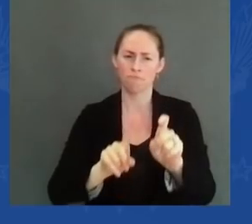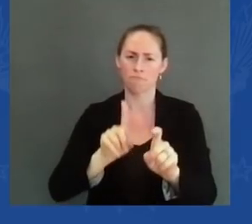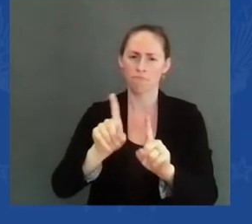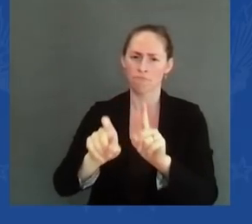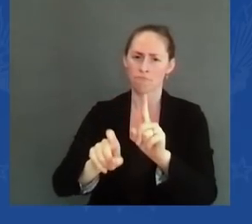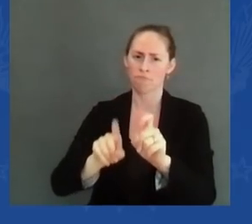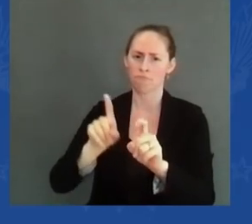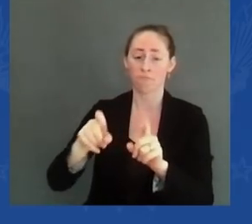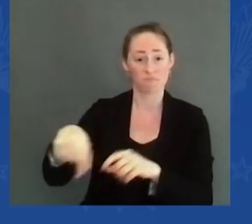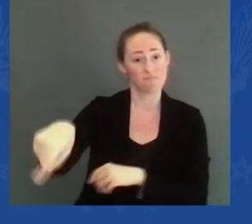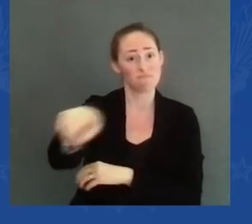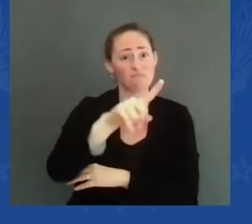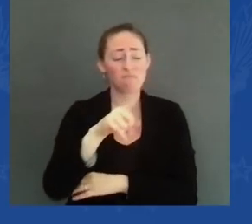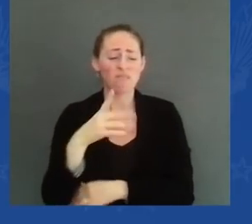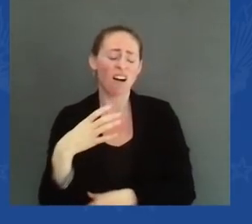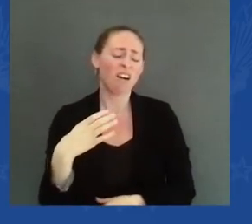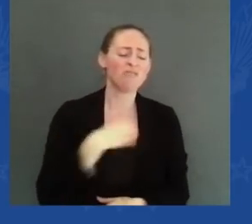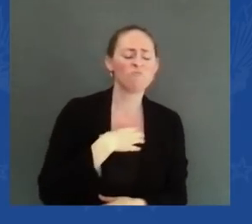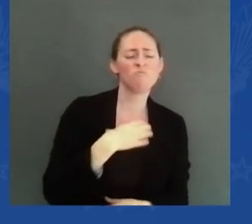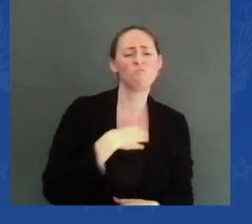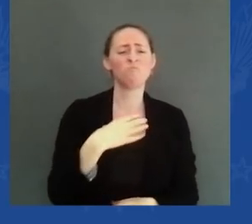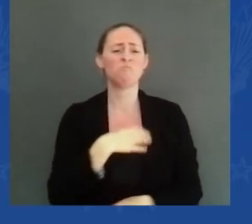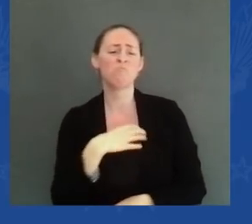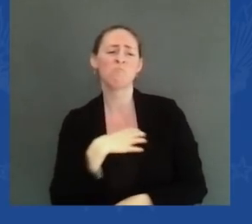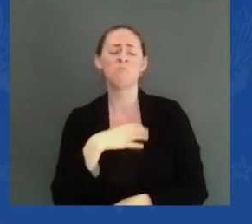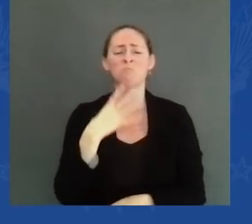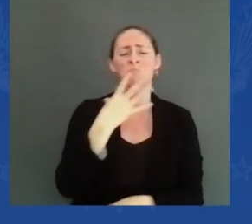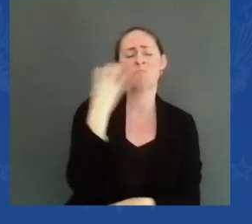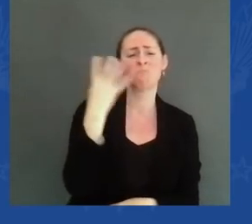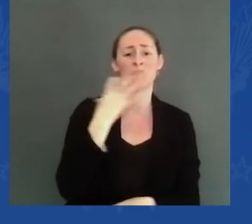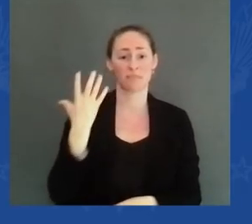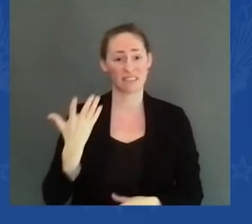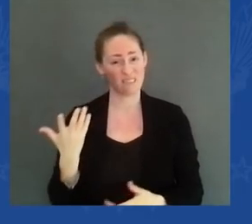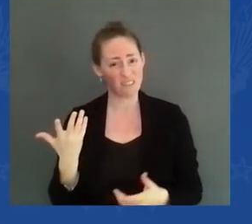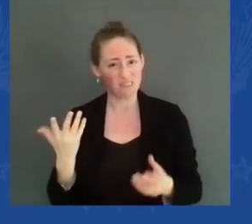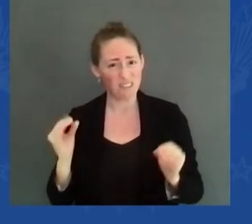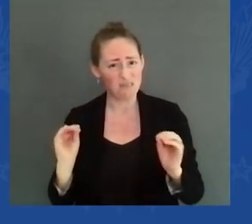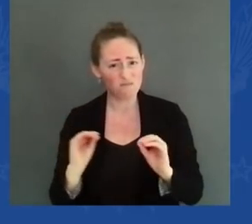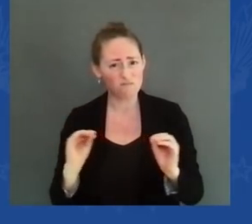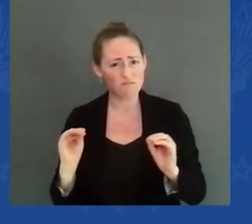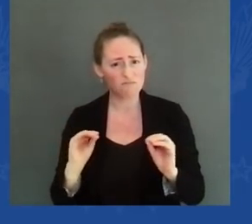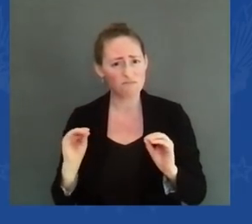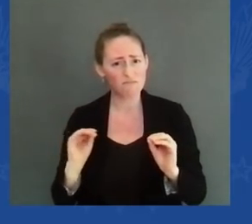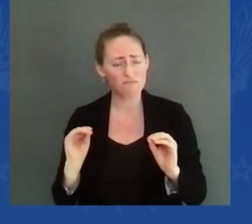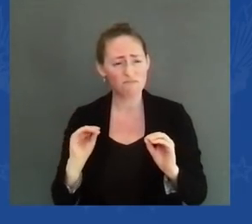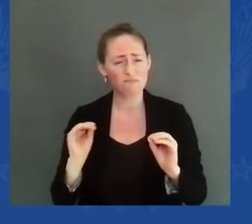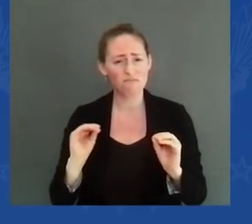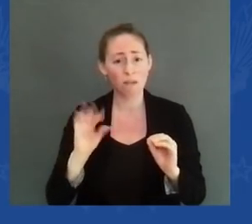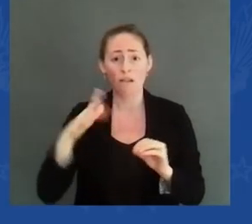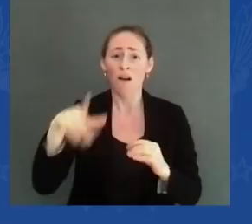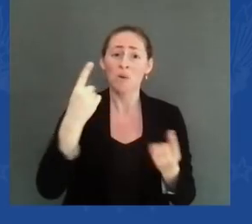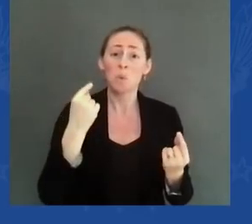Every one of them were thanking me as if it was something special -- I mean it sincerely -- that I was here,